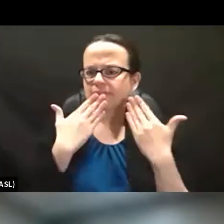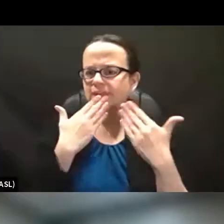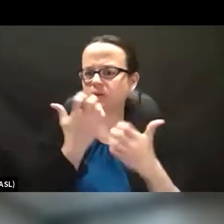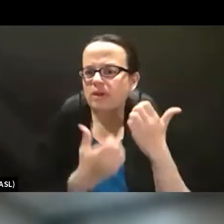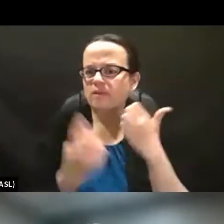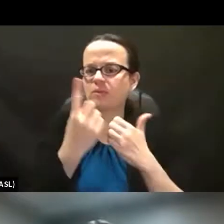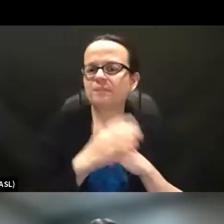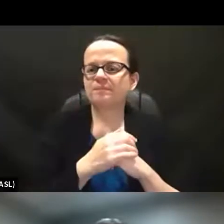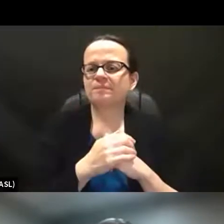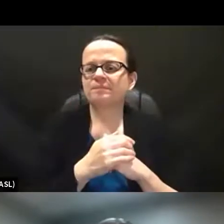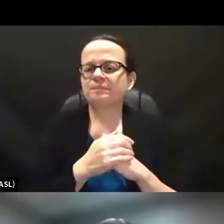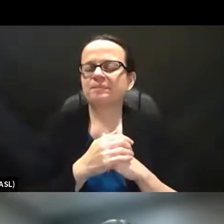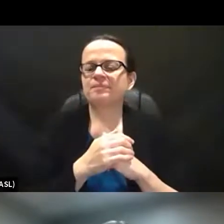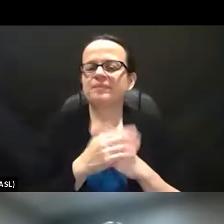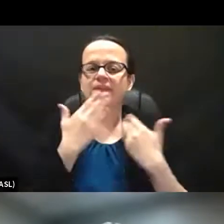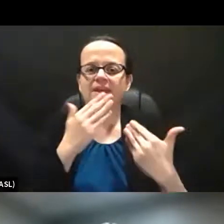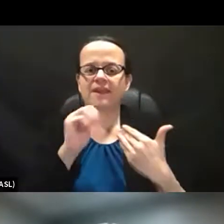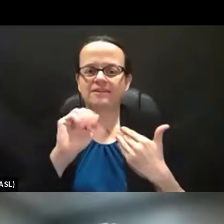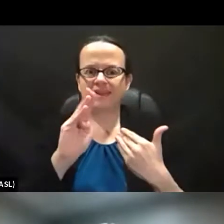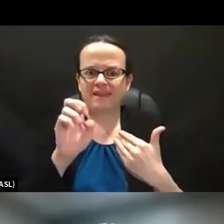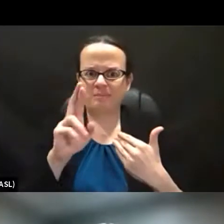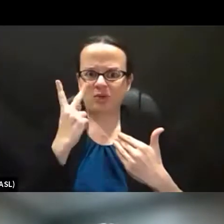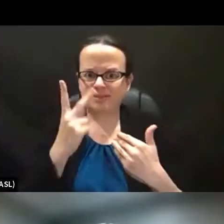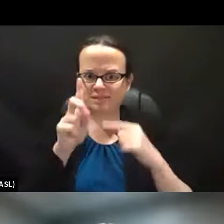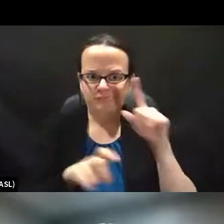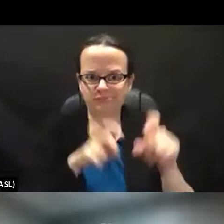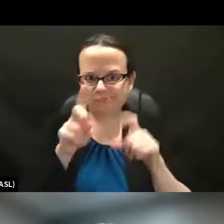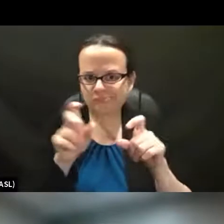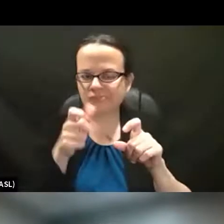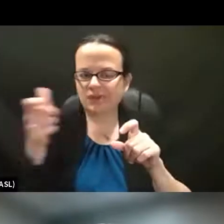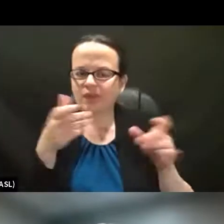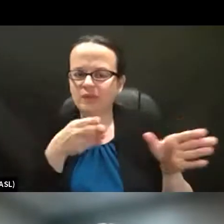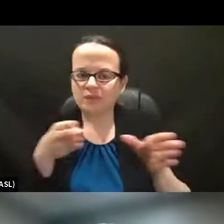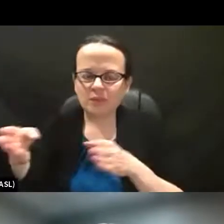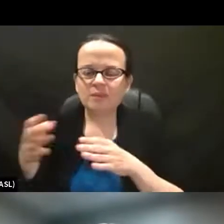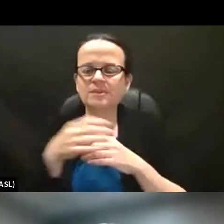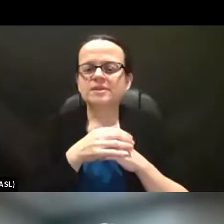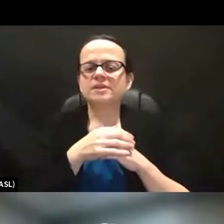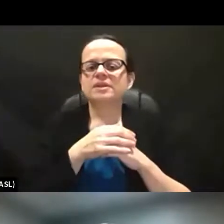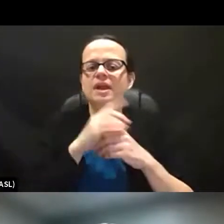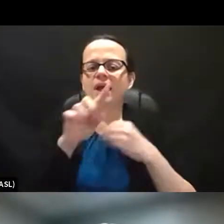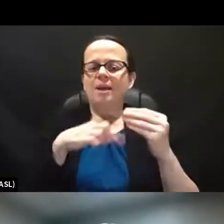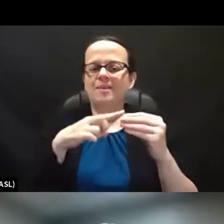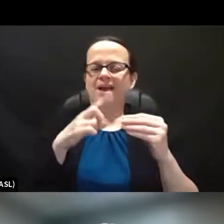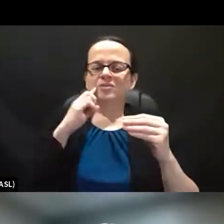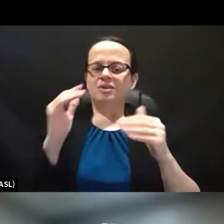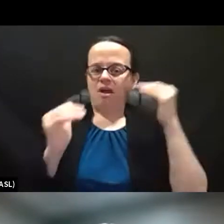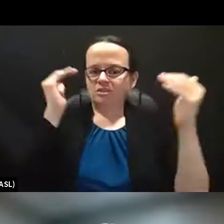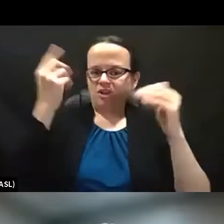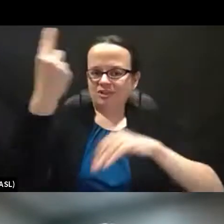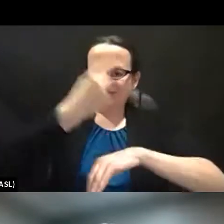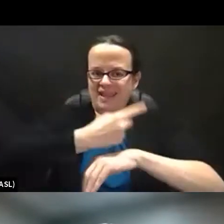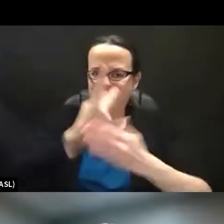Vicki Smith, CDSS-CCLD: Thanks amber and I see there's questions coming in and we've seen them in some other forums that we've been into about the issue of adult day programs and the closures.